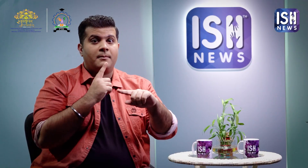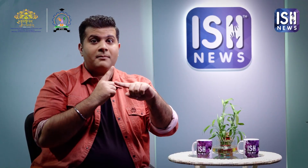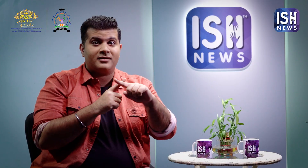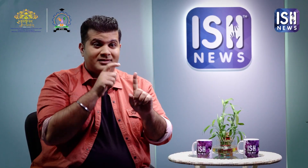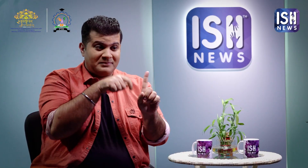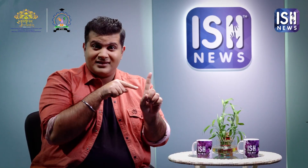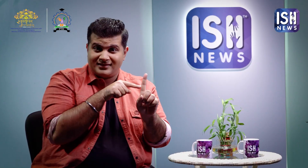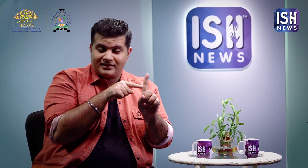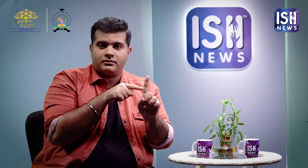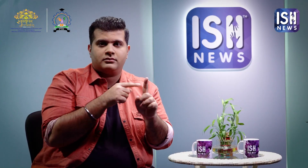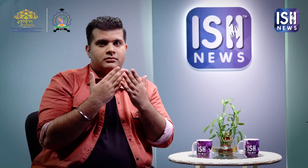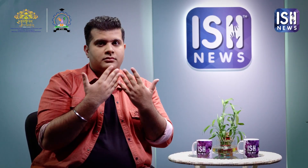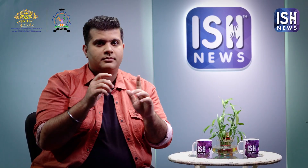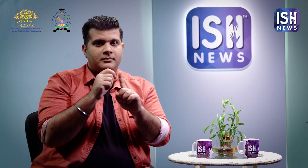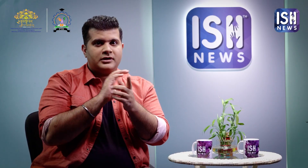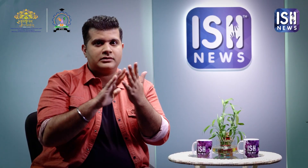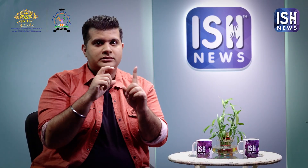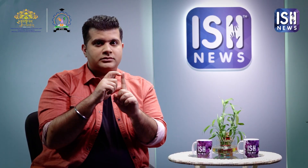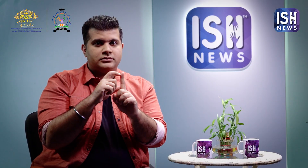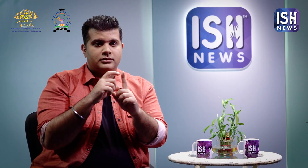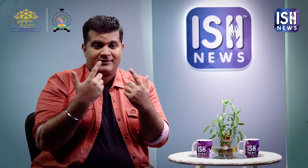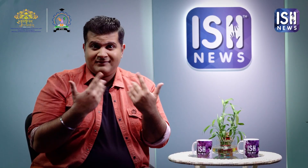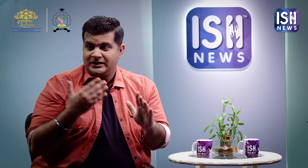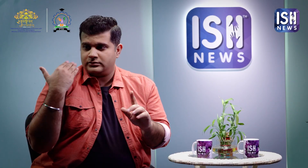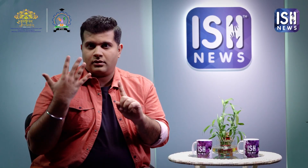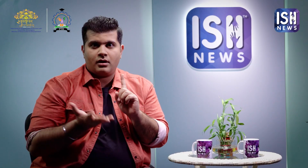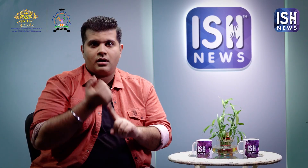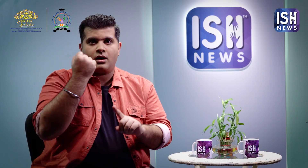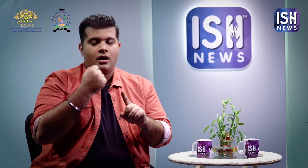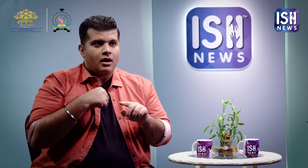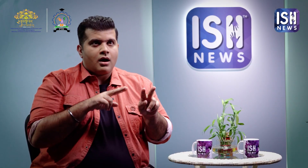Additionally, he had achieved Phd degree recently.